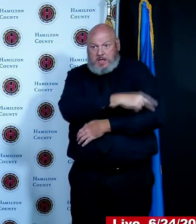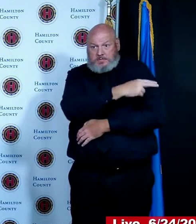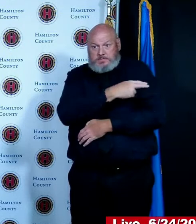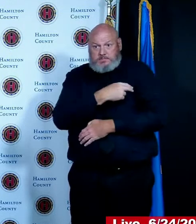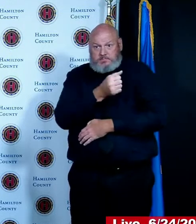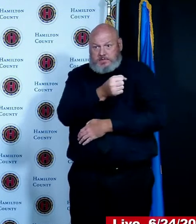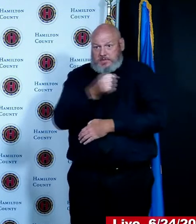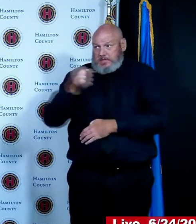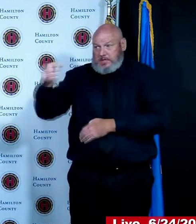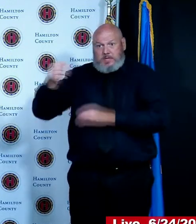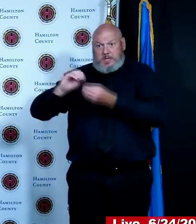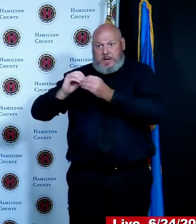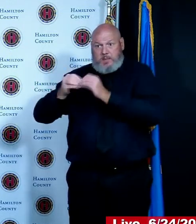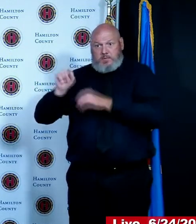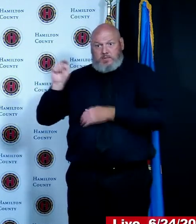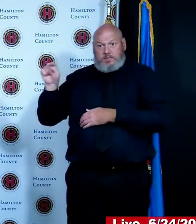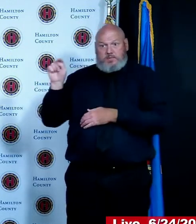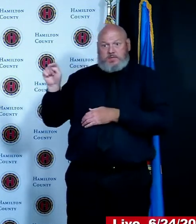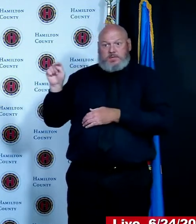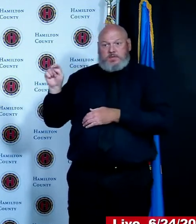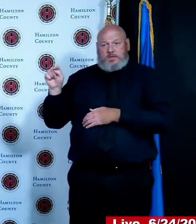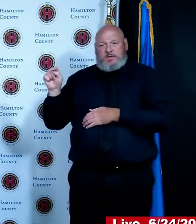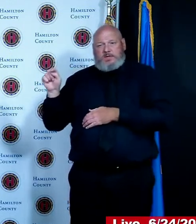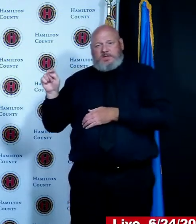Christa to share in more detail but we are absolutely seeing more